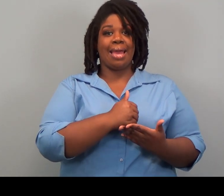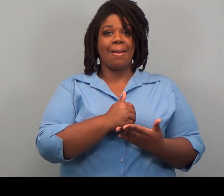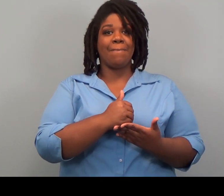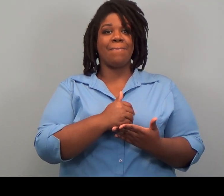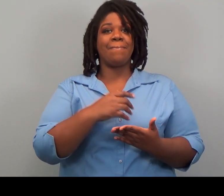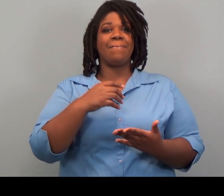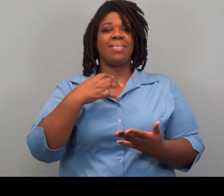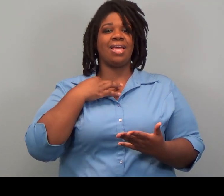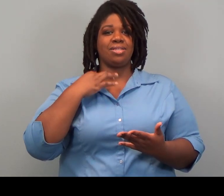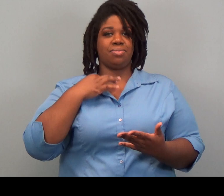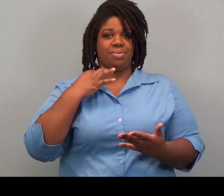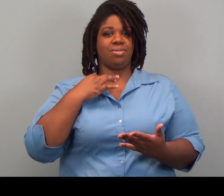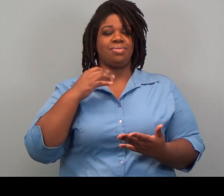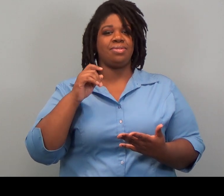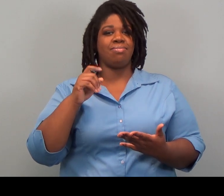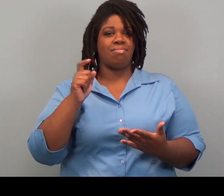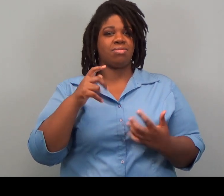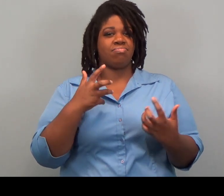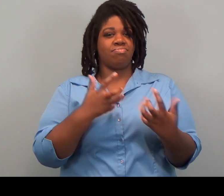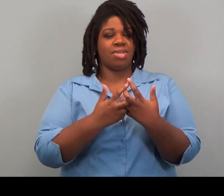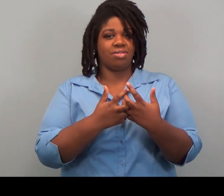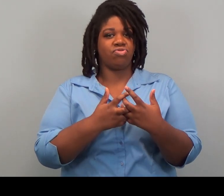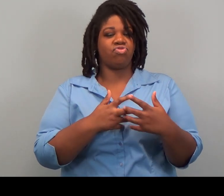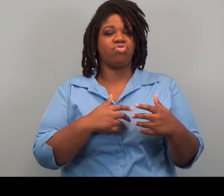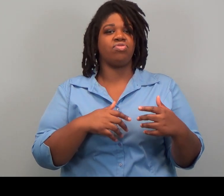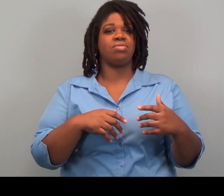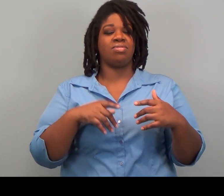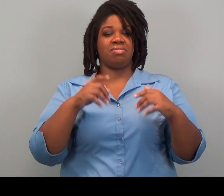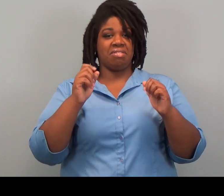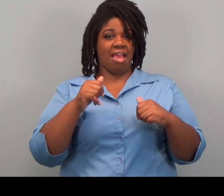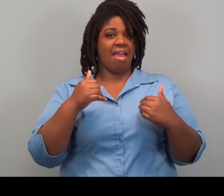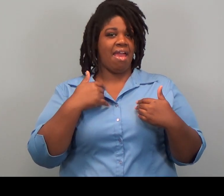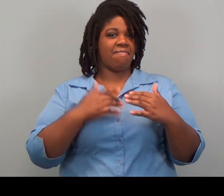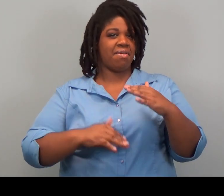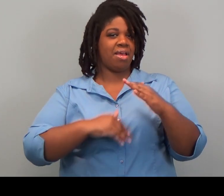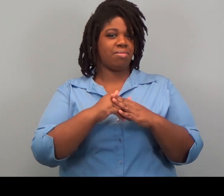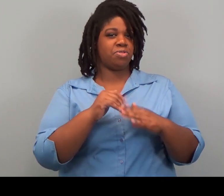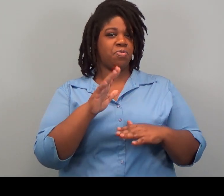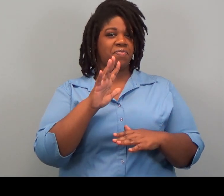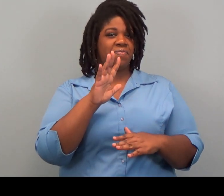An individual or family can have income up to $54,000 a year